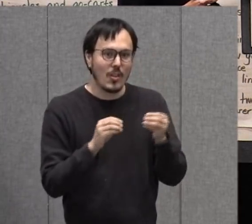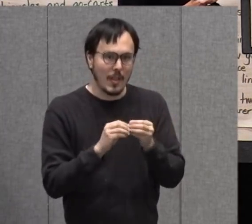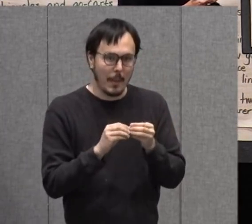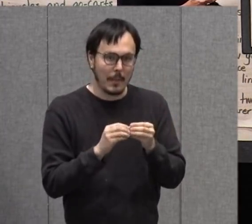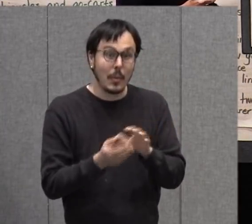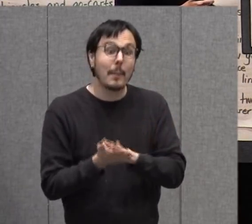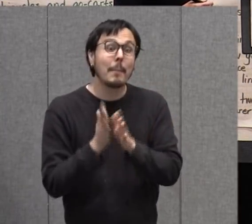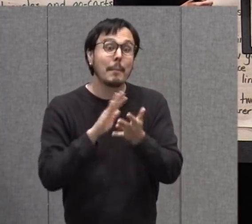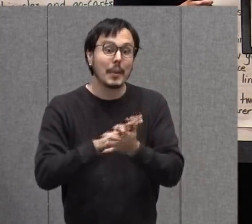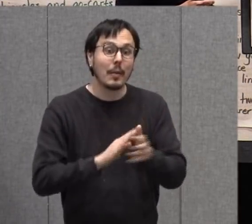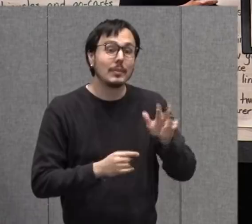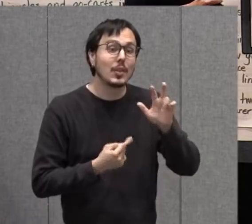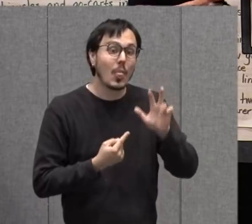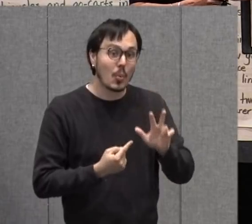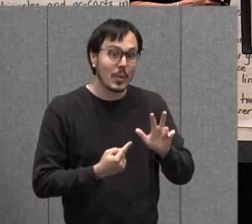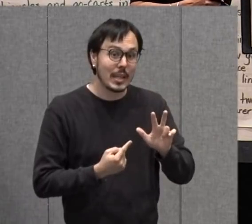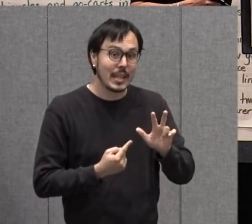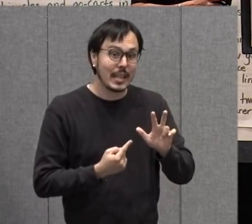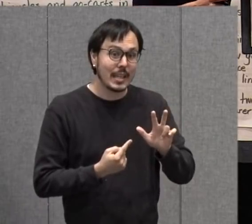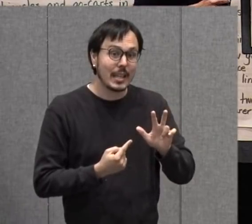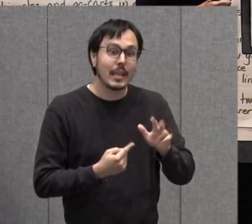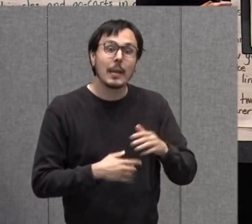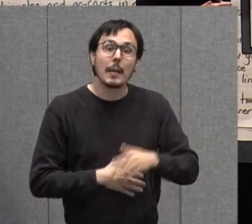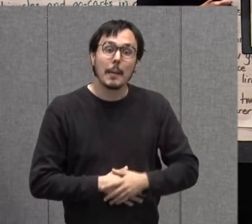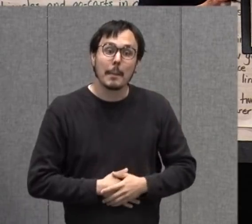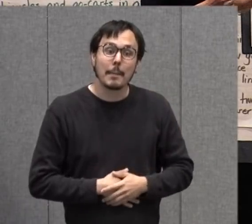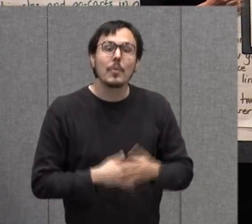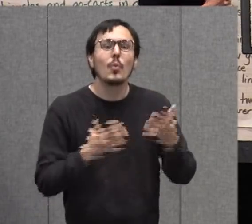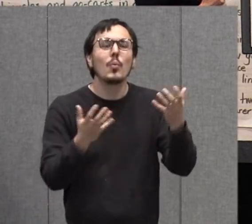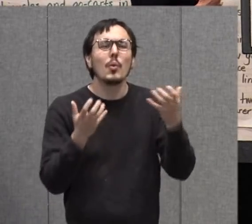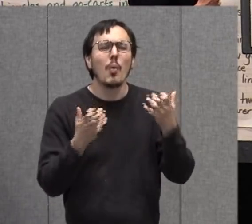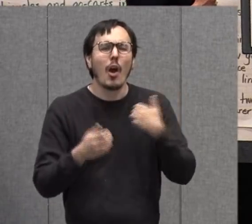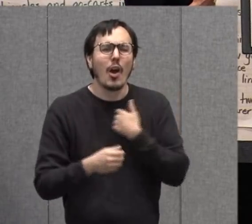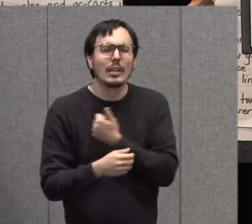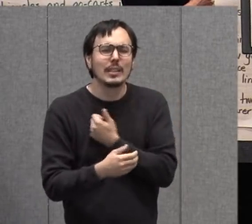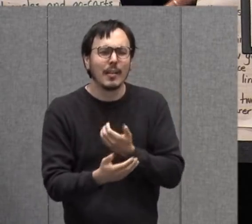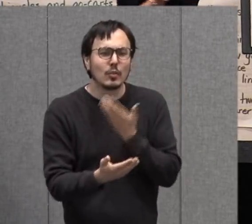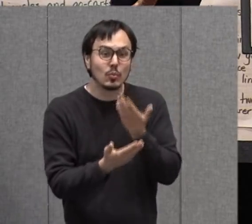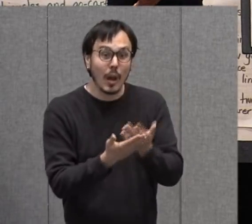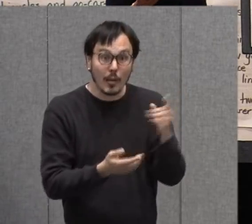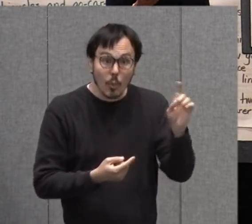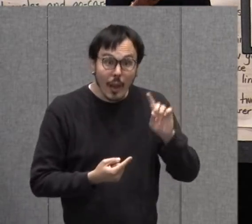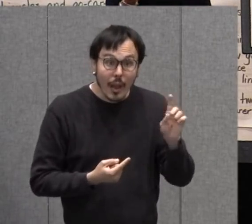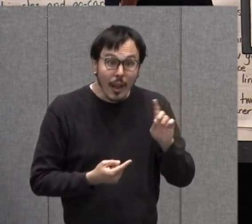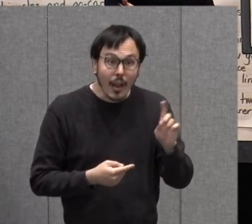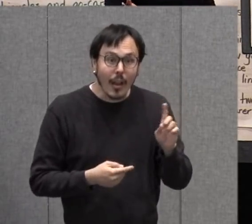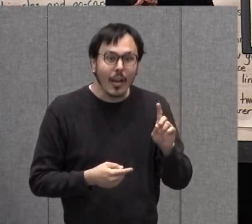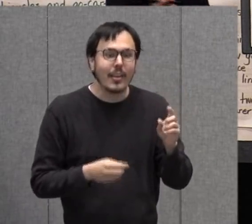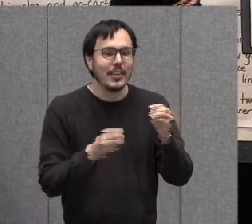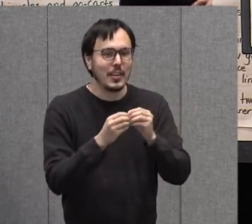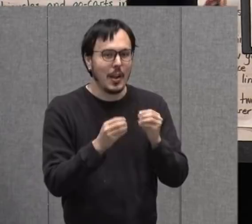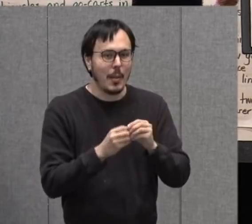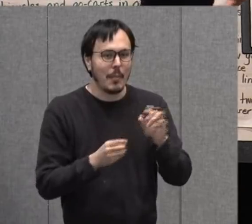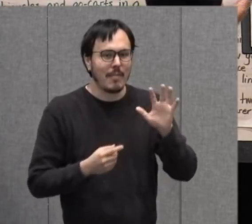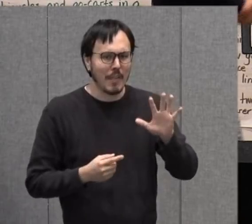and remember we're trying to get to what? Five. So, this is a pretty easy jump.